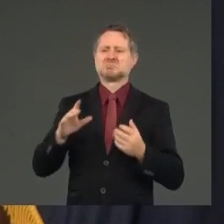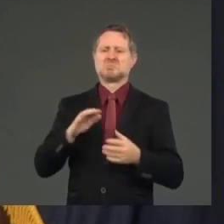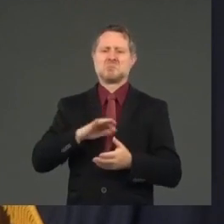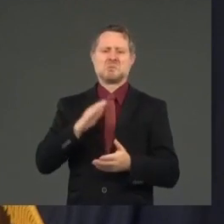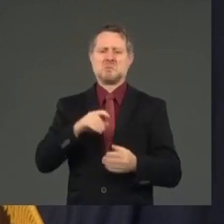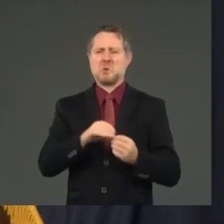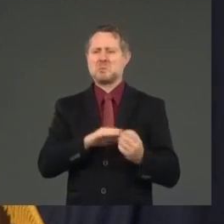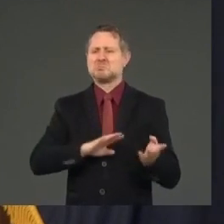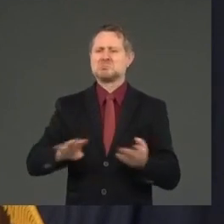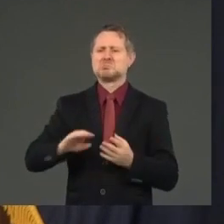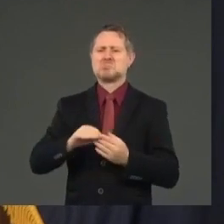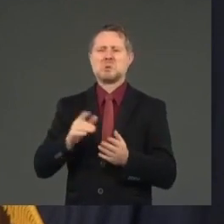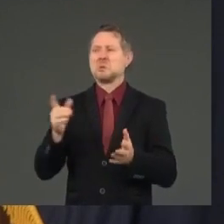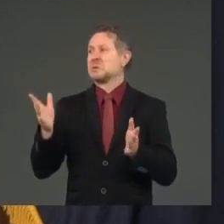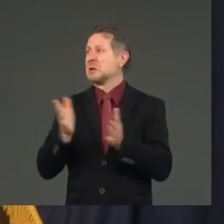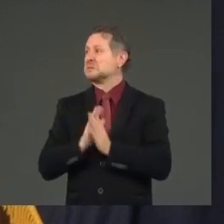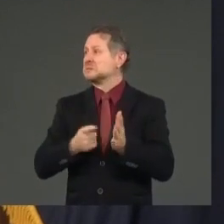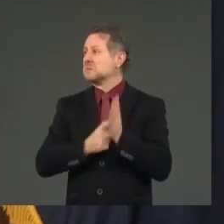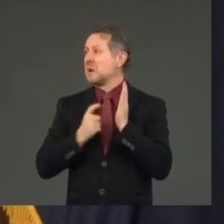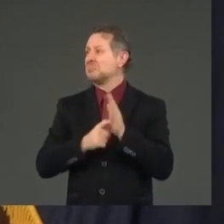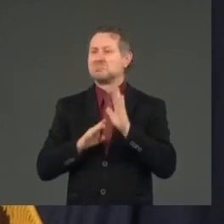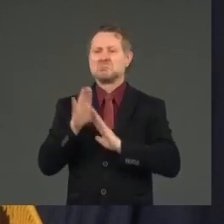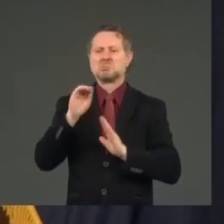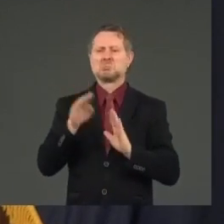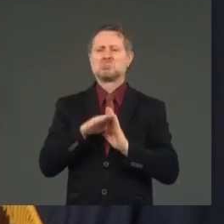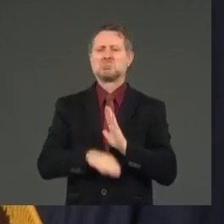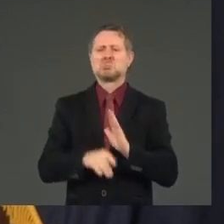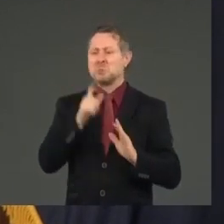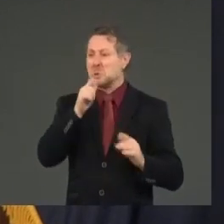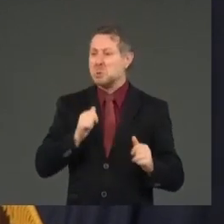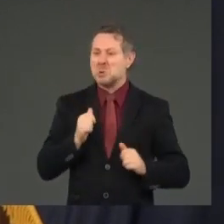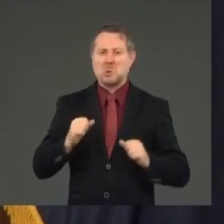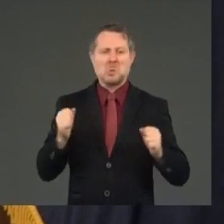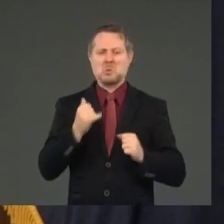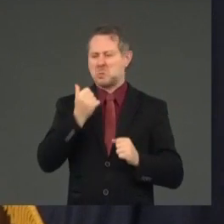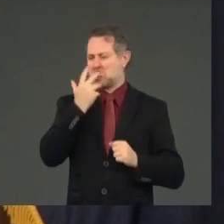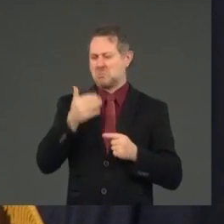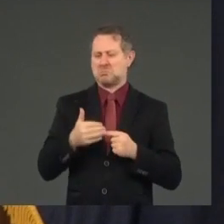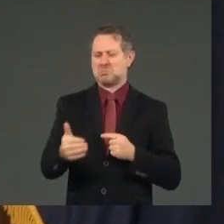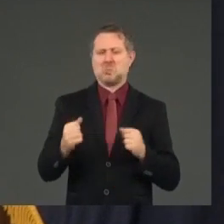COMPANIES, SAID THAT THEY DIDN'T NEED THAT GAS SUPPLY, RIGHT?